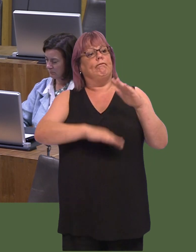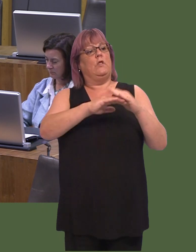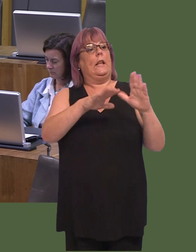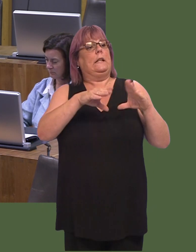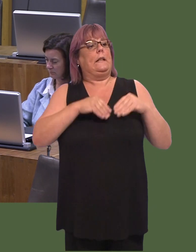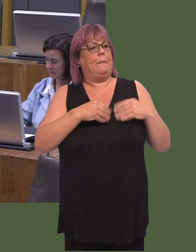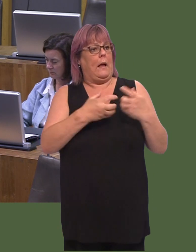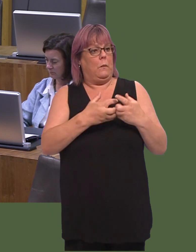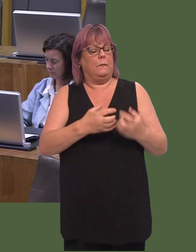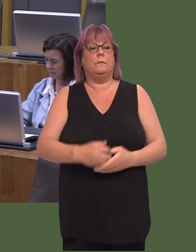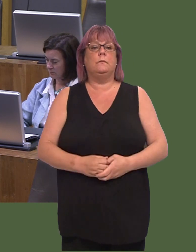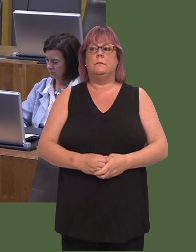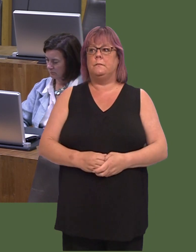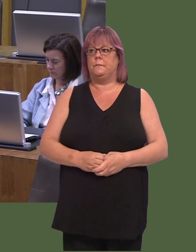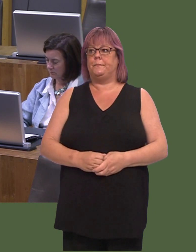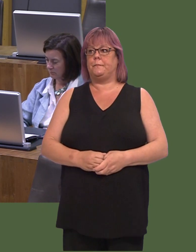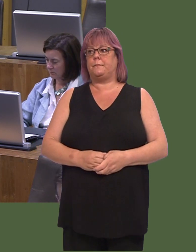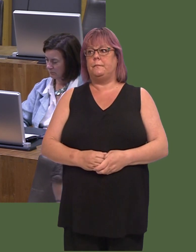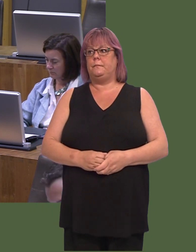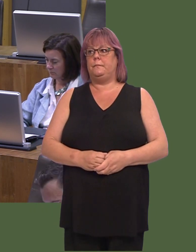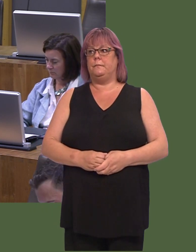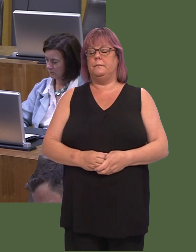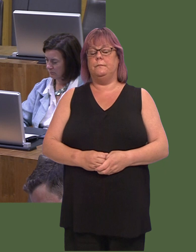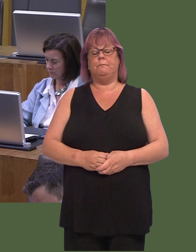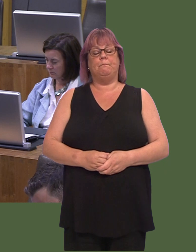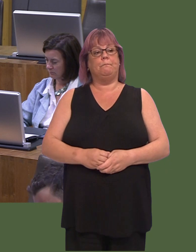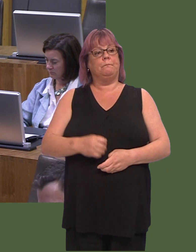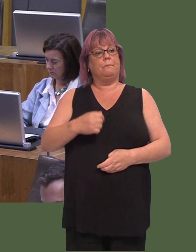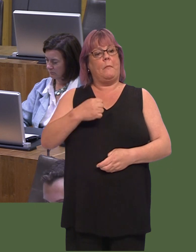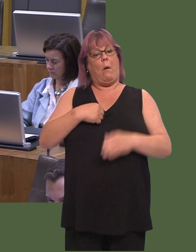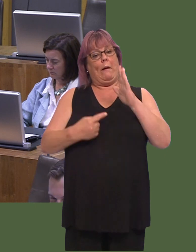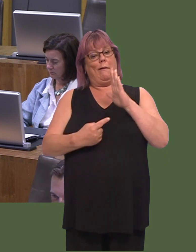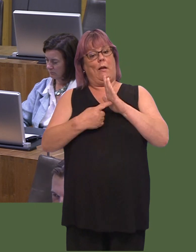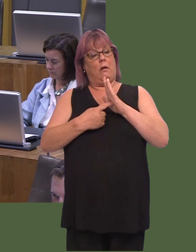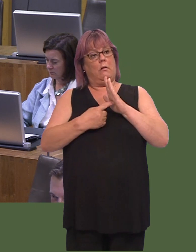we will do that because we are aware, of course, that mental health is one of the key priority